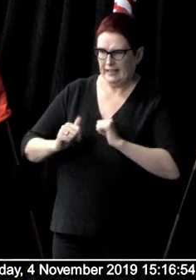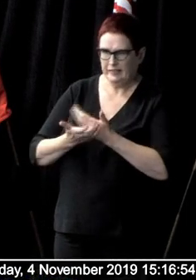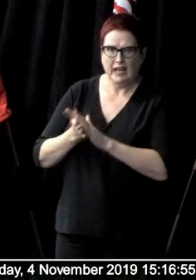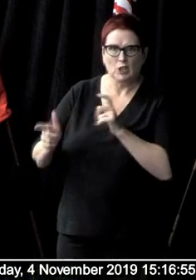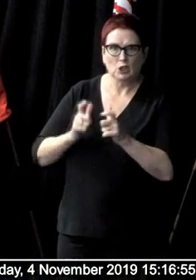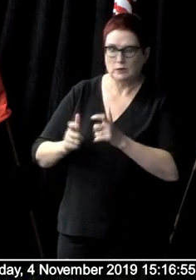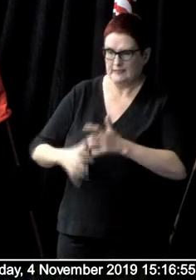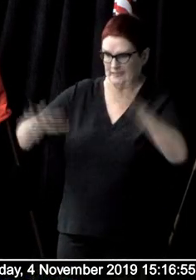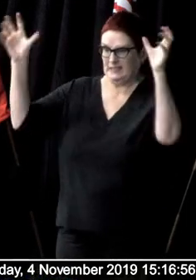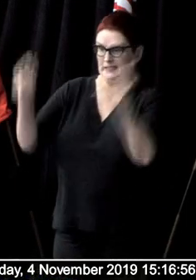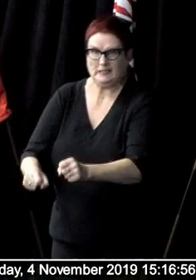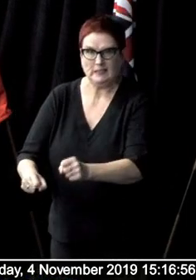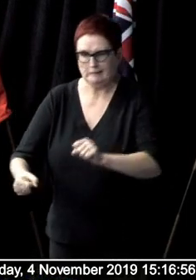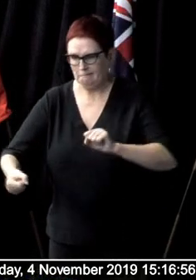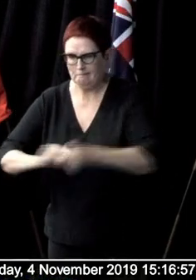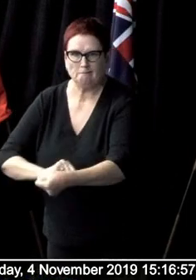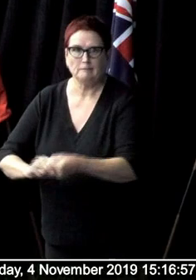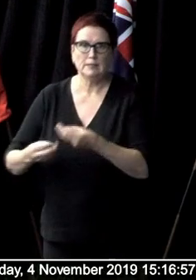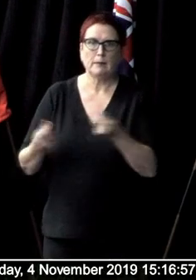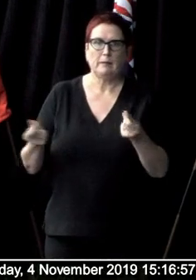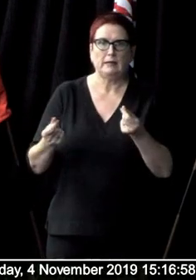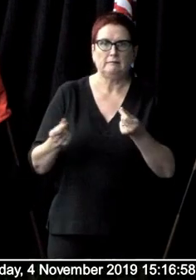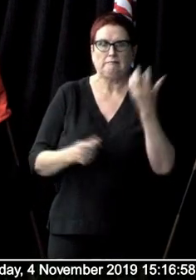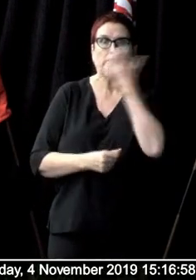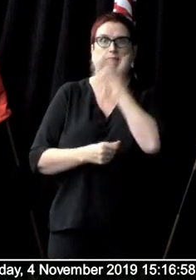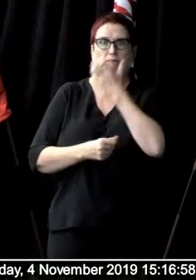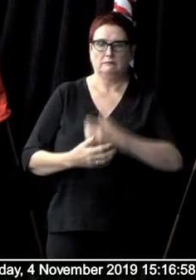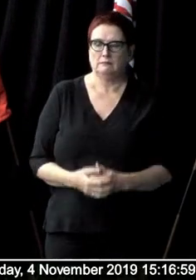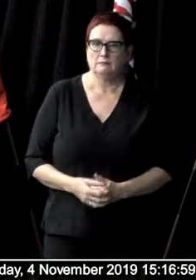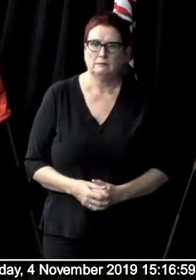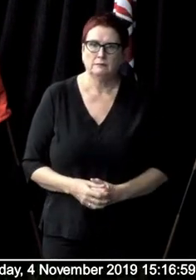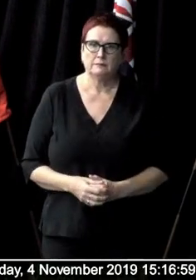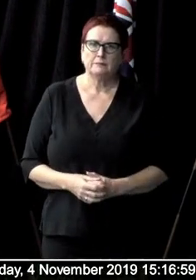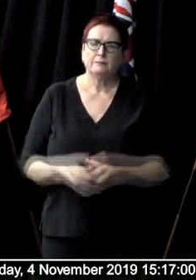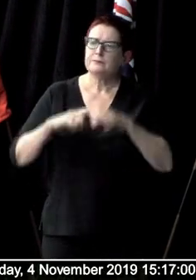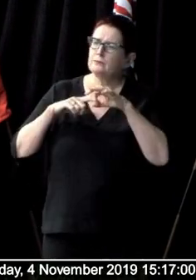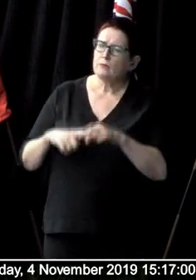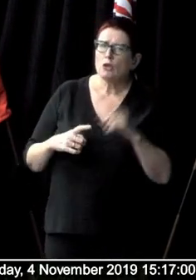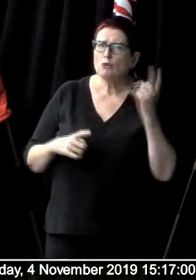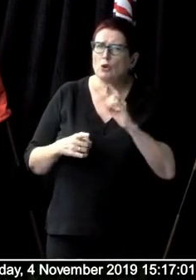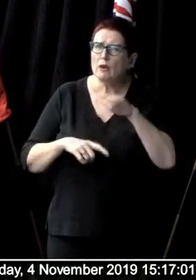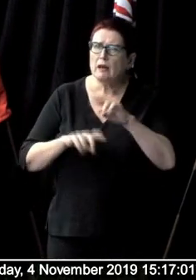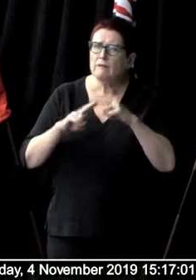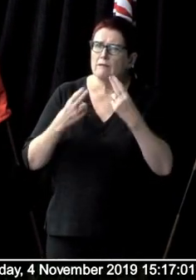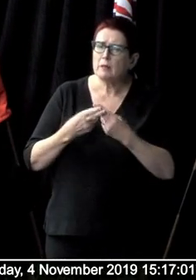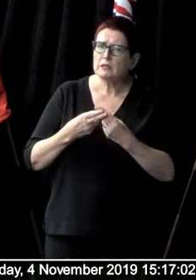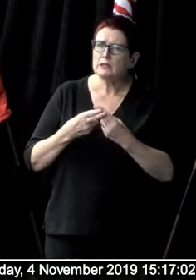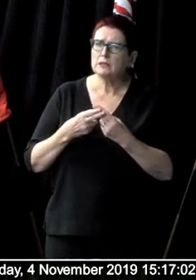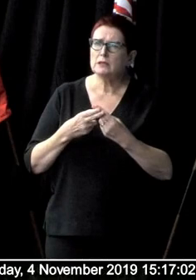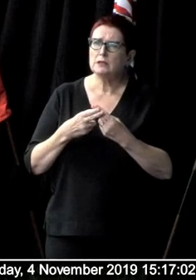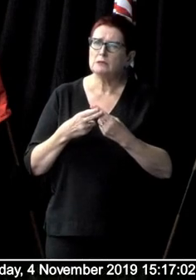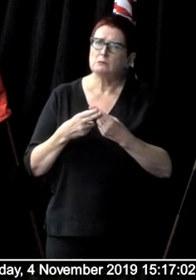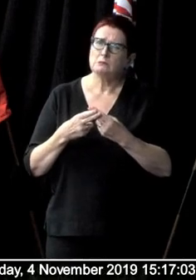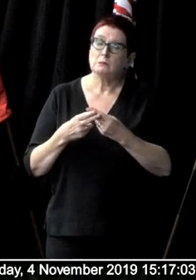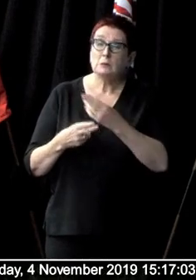Have you had reports by families of their belief some staff have deliberately